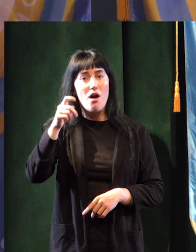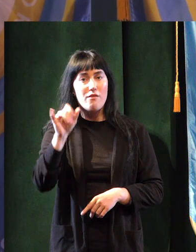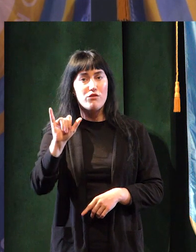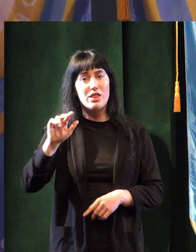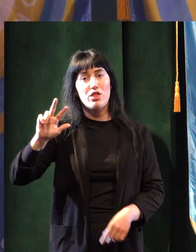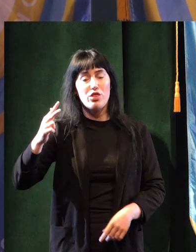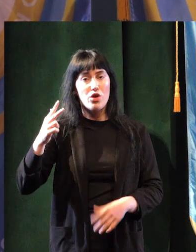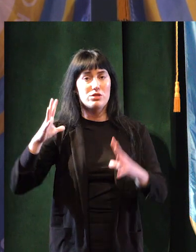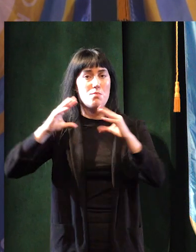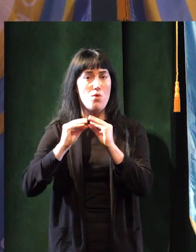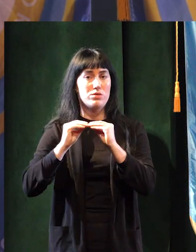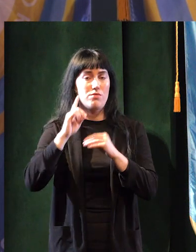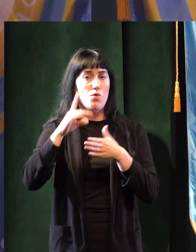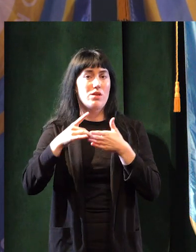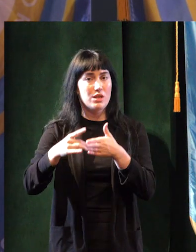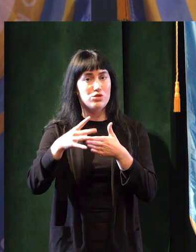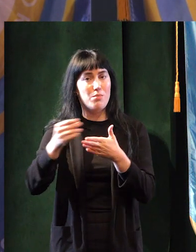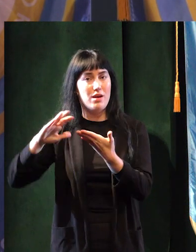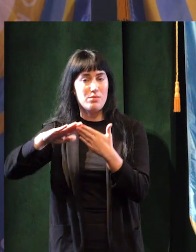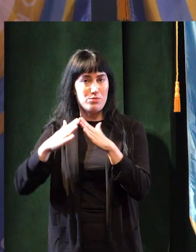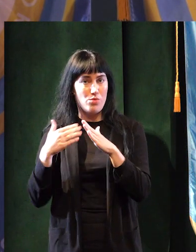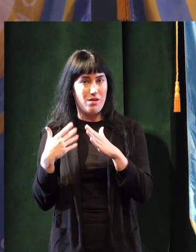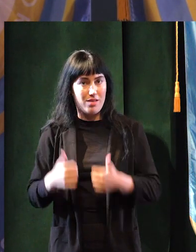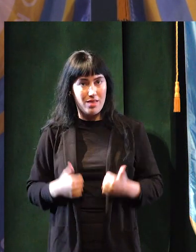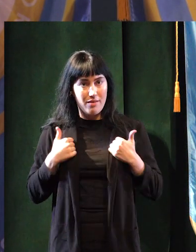chair of the Wolcott J Humphrey the third symposium on leadership and